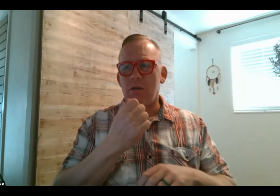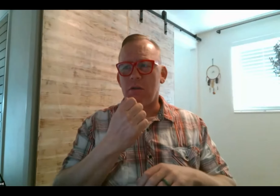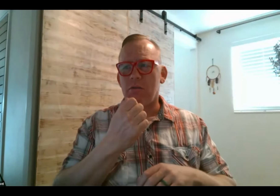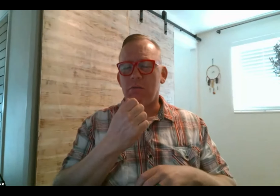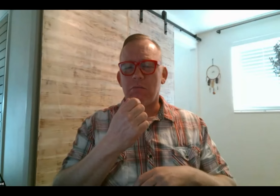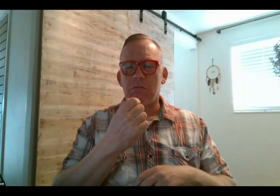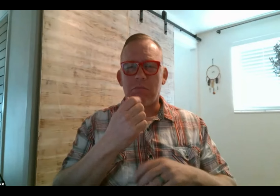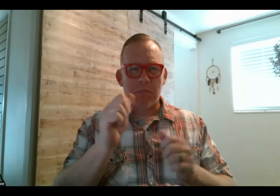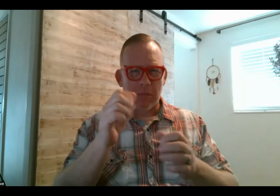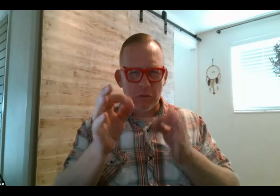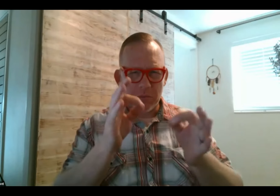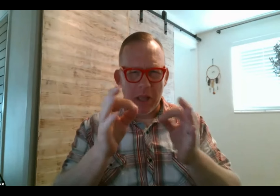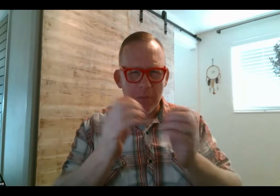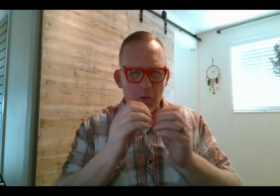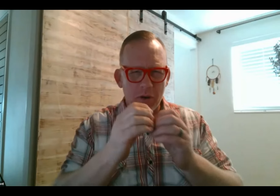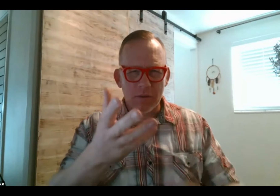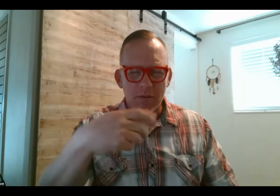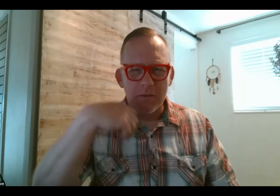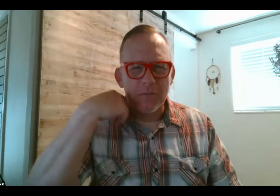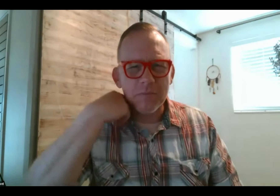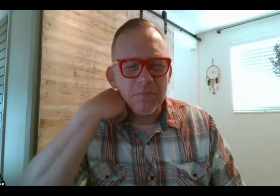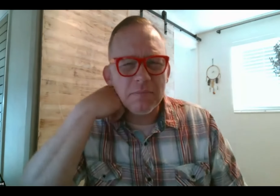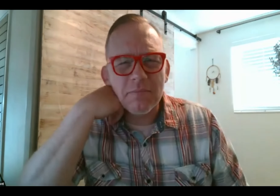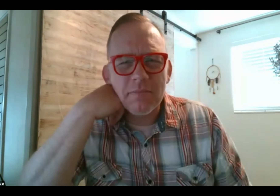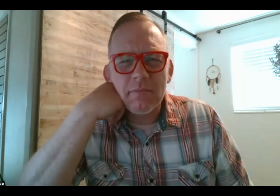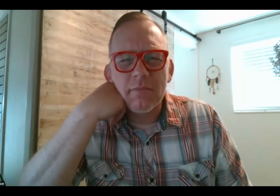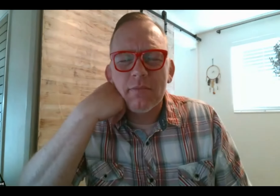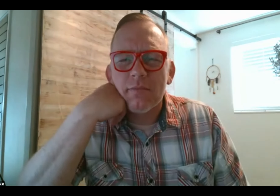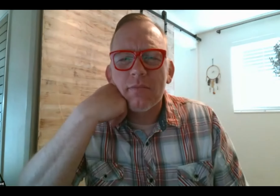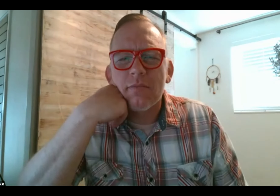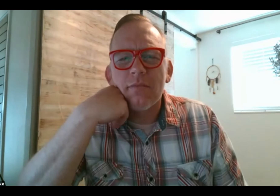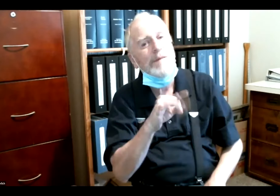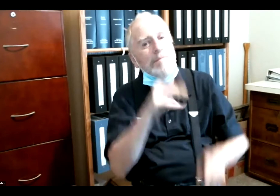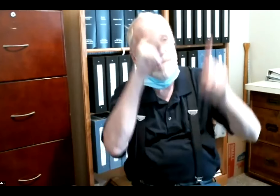Really the bathroom should never be locked? Could you explain?